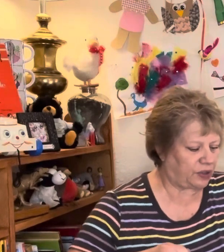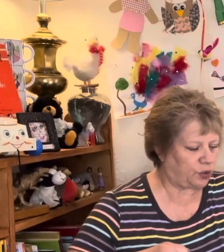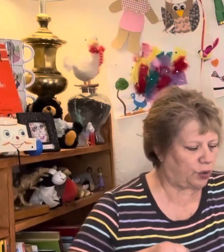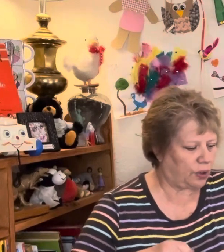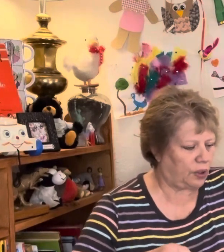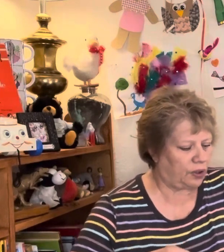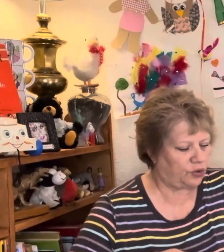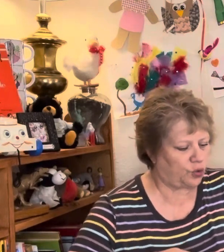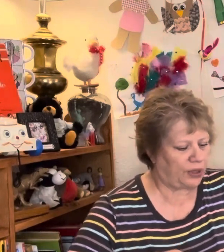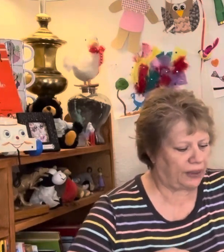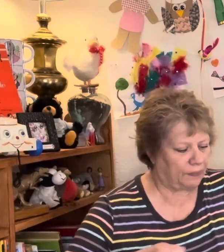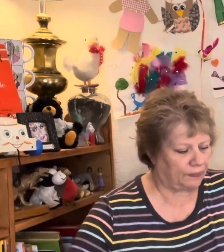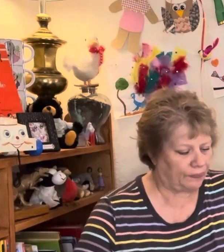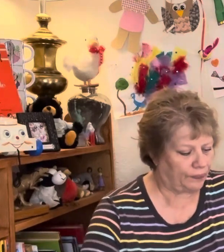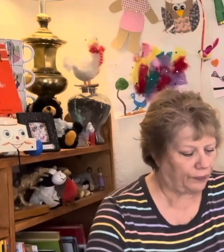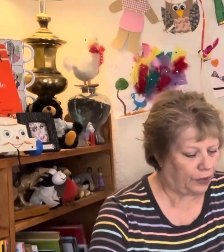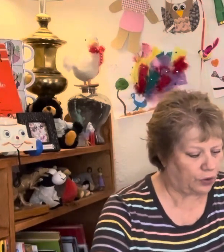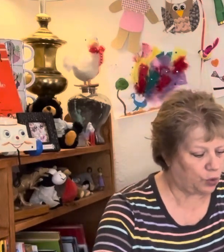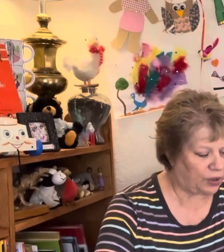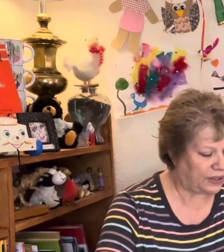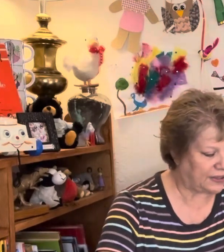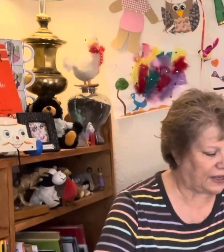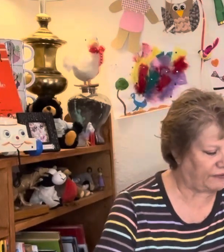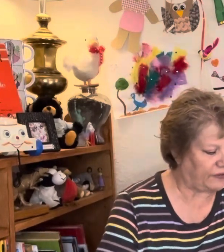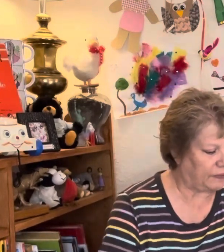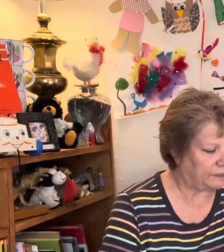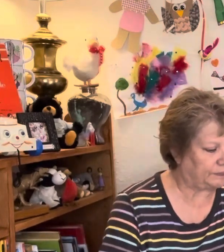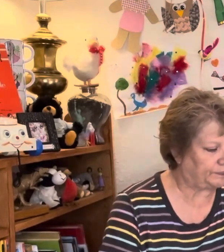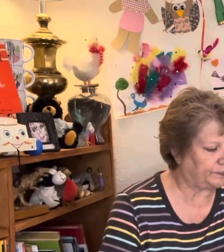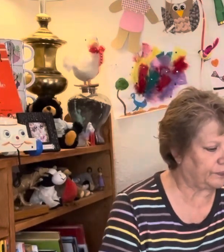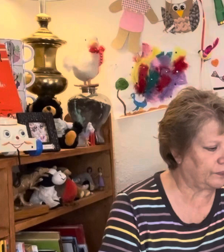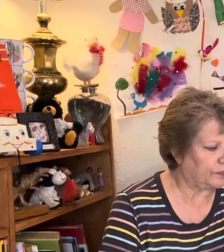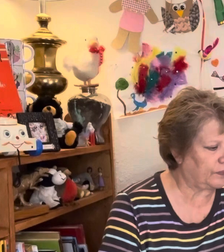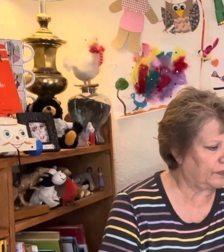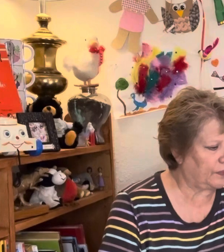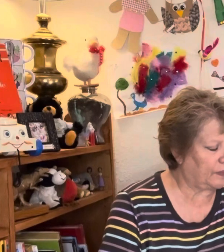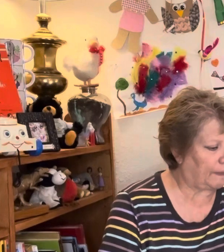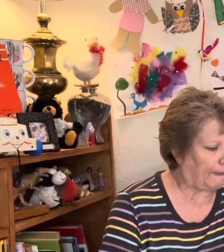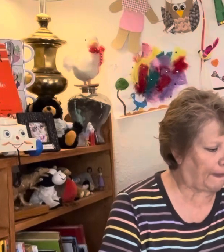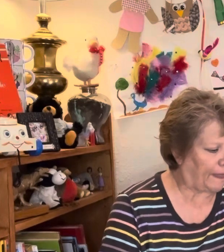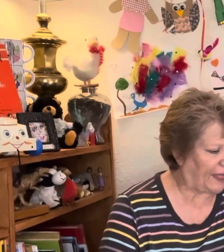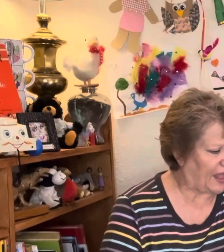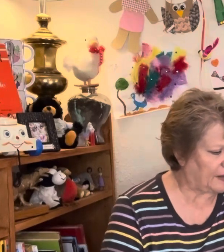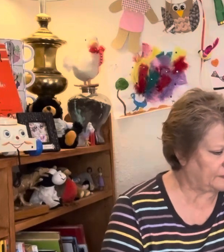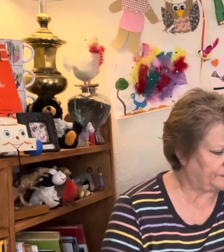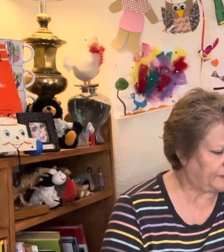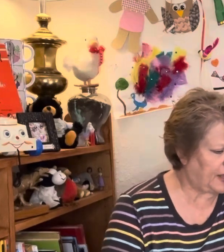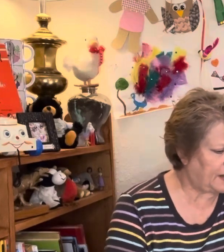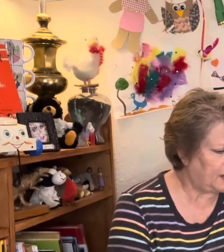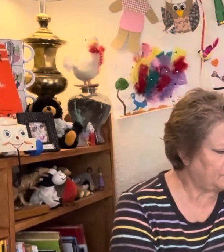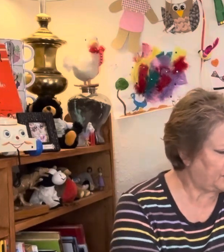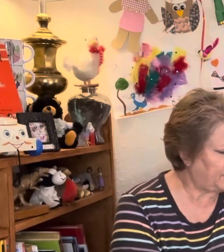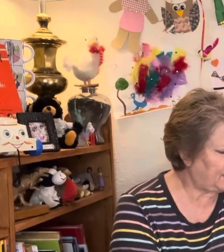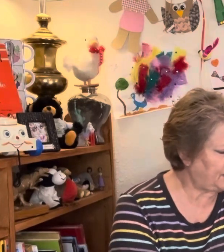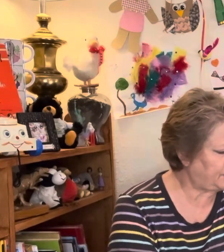tool... tooling. Gluing stuff. BUSTER: It really is. I've glued a lot of stuff together, too. BARB: Okay. So I'm gonna let